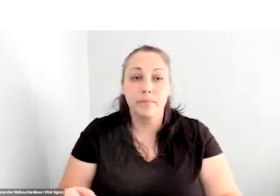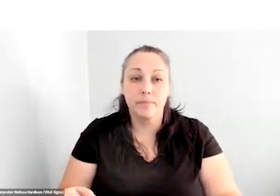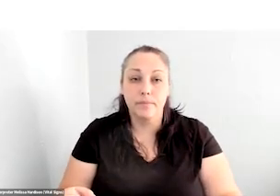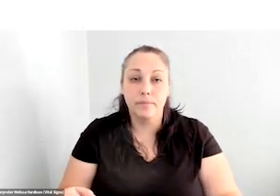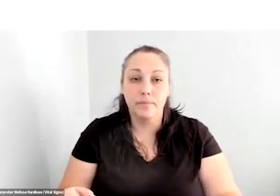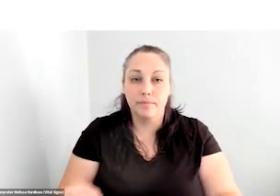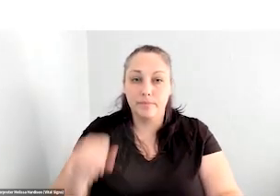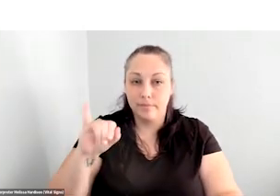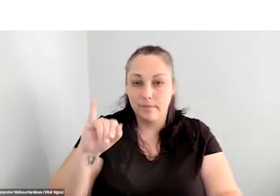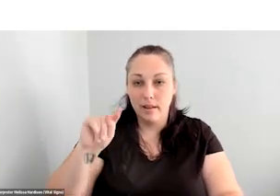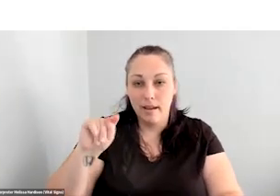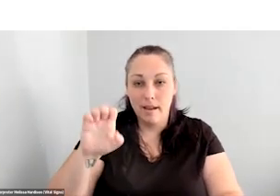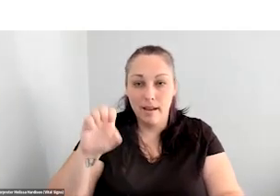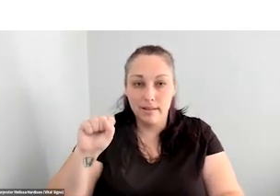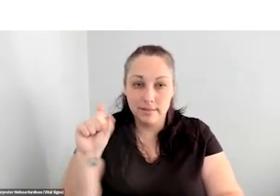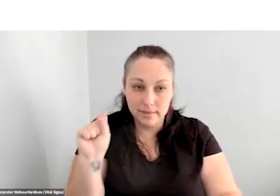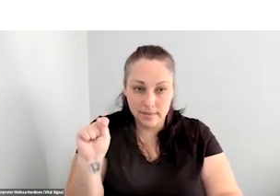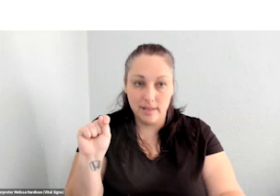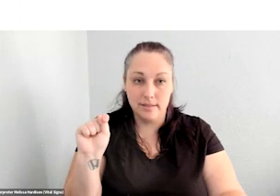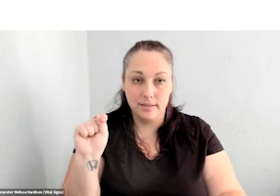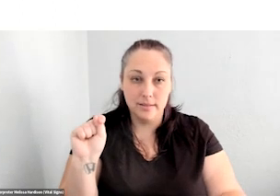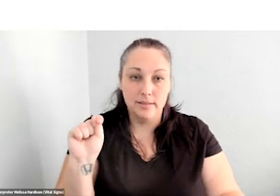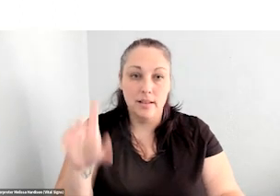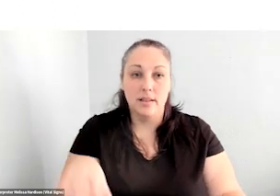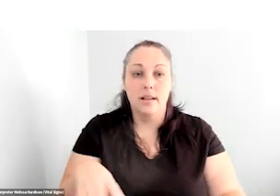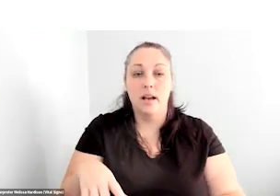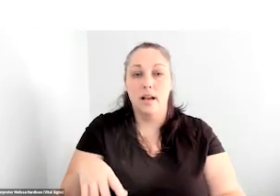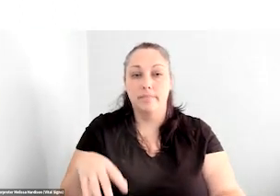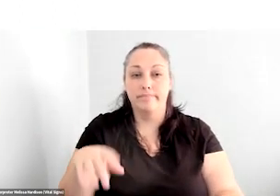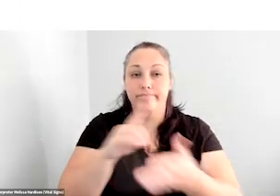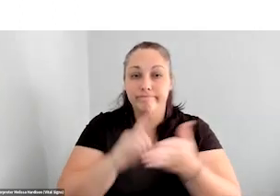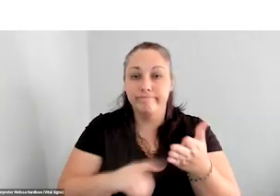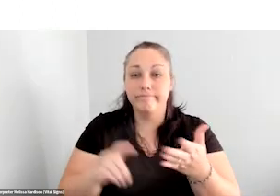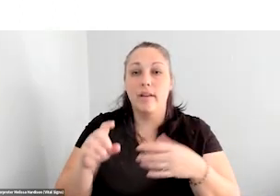in STEM careers by providing pre-K through 12th grade youth